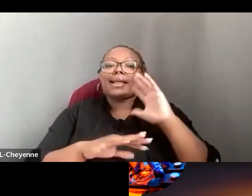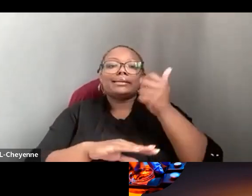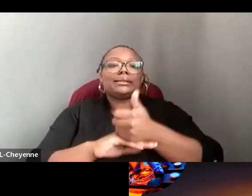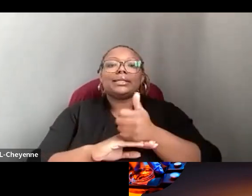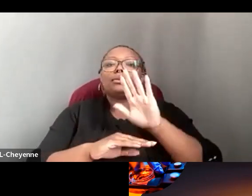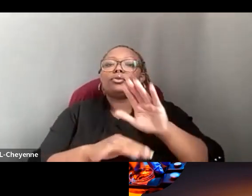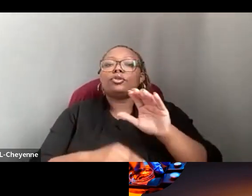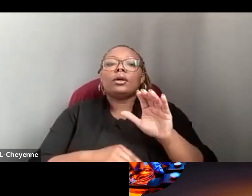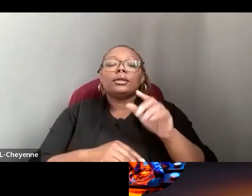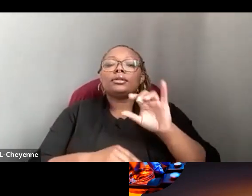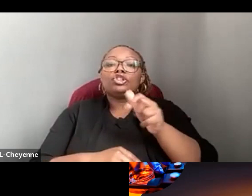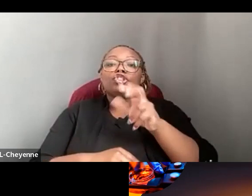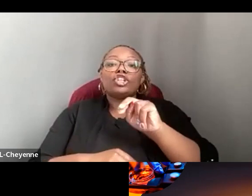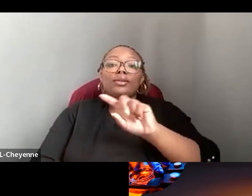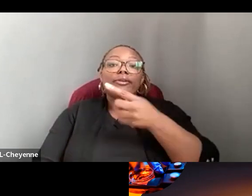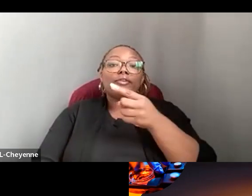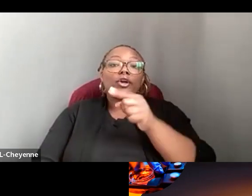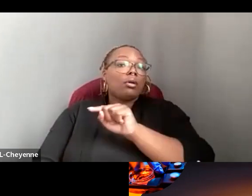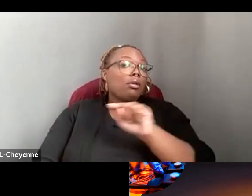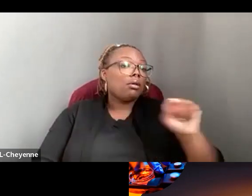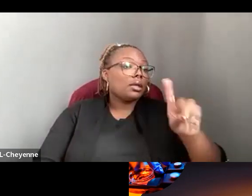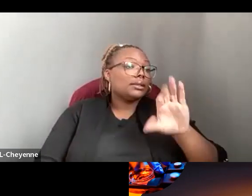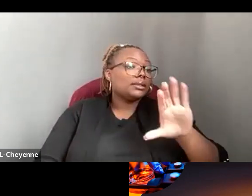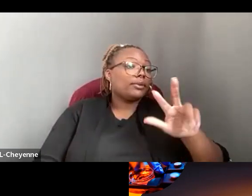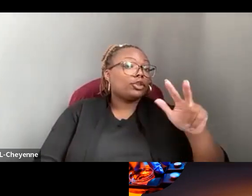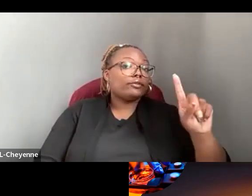You'll see that January 1st through December 31st period.